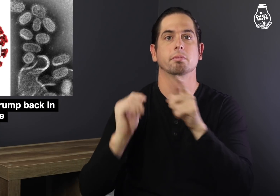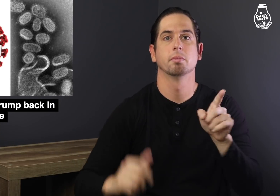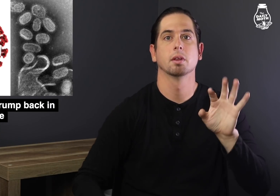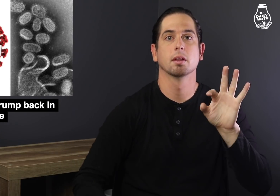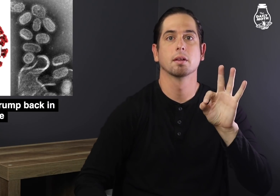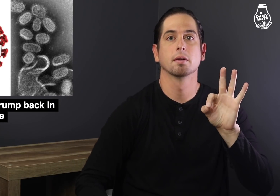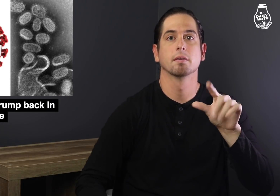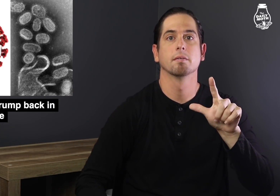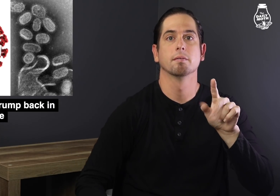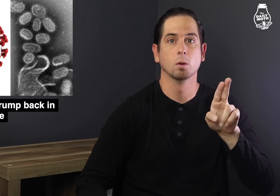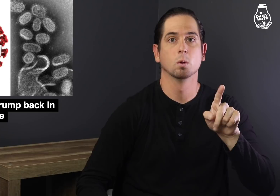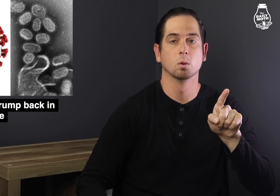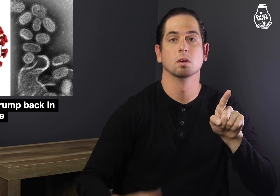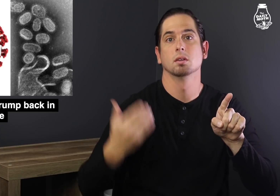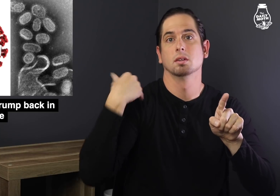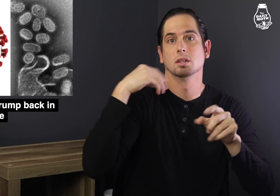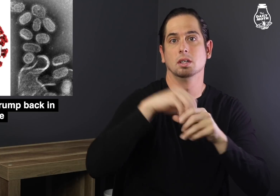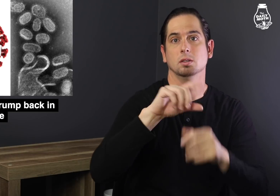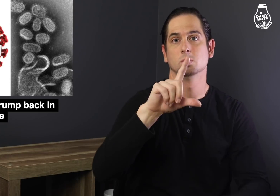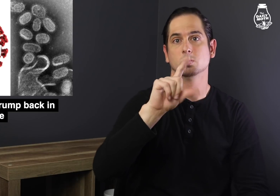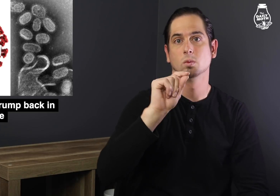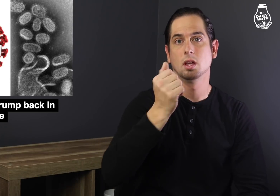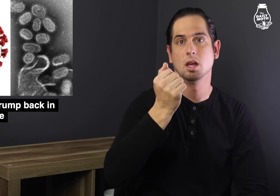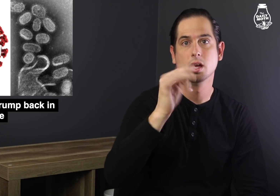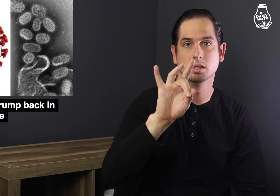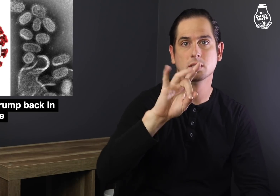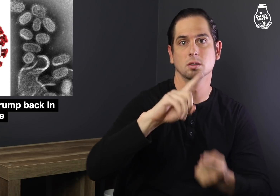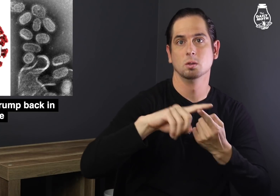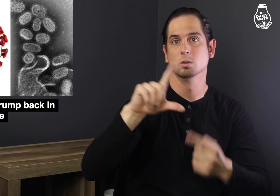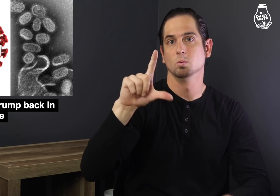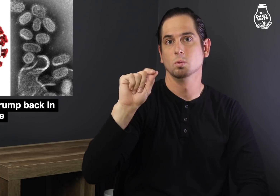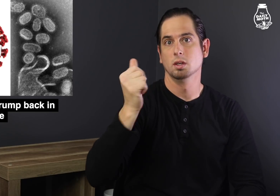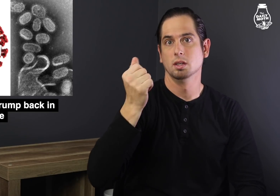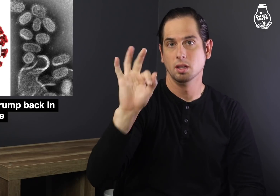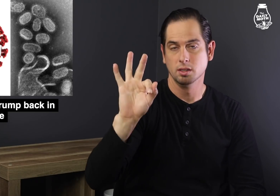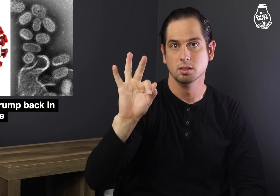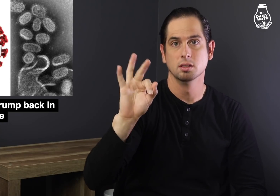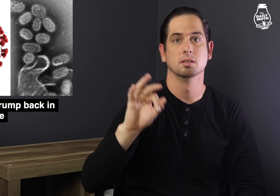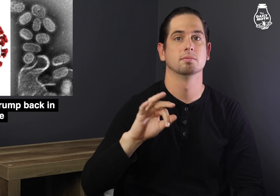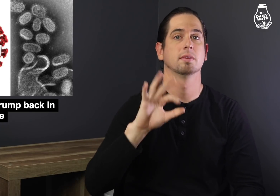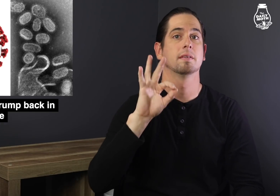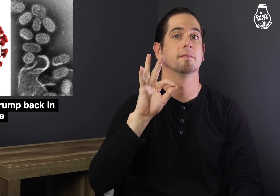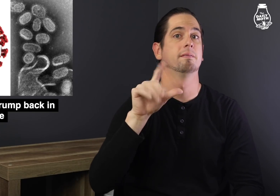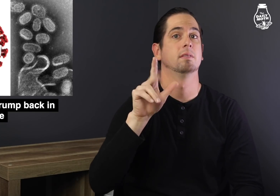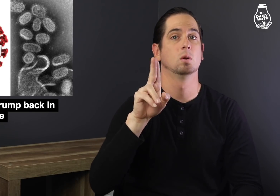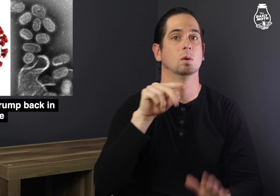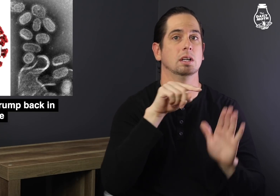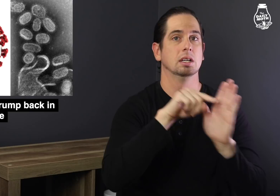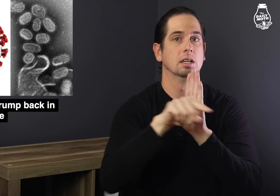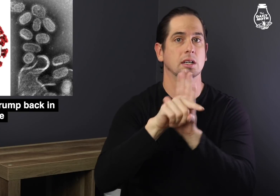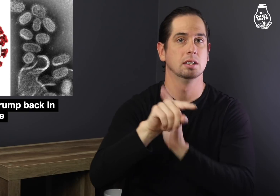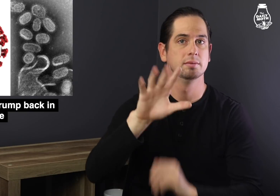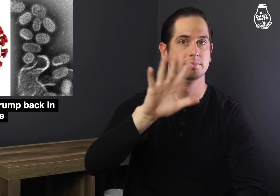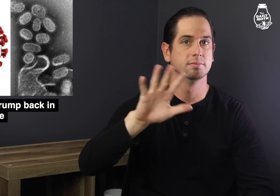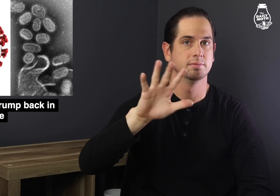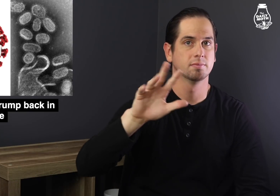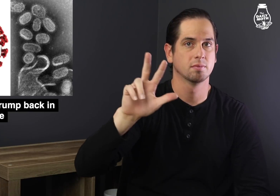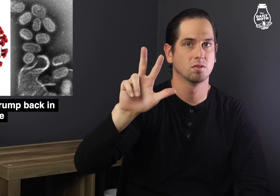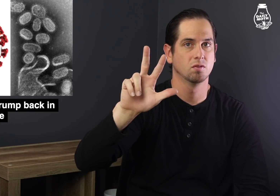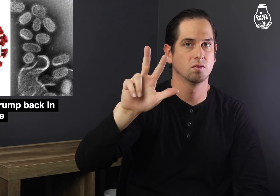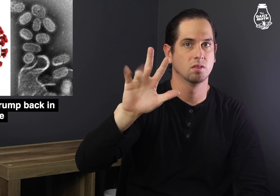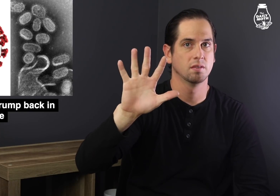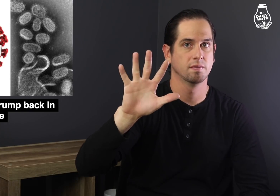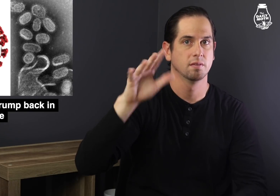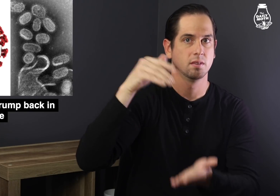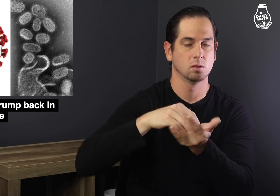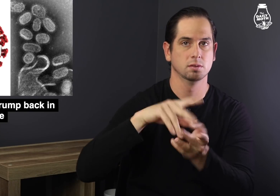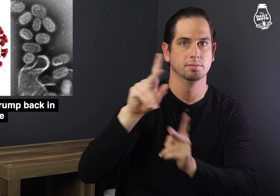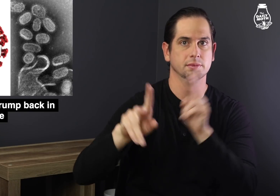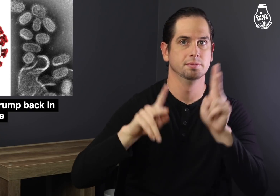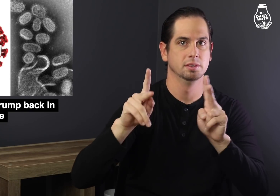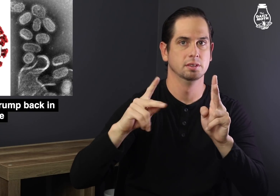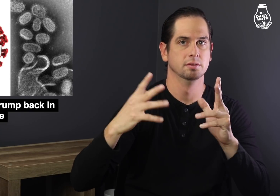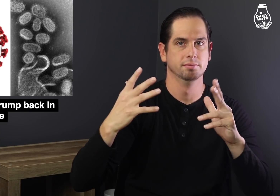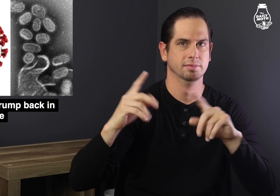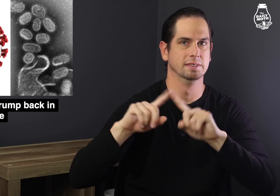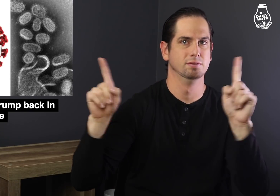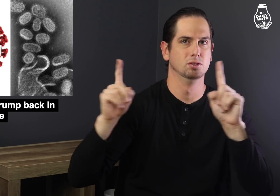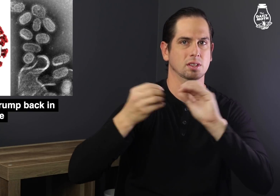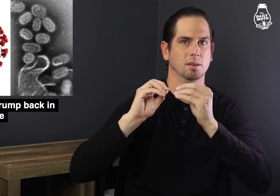The flu killed about 35,000 people in 2018 to 2019.